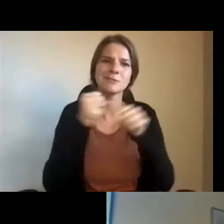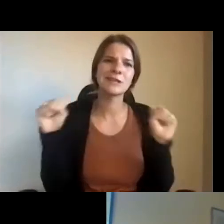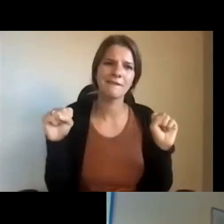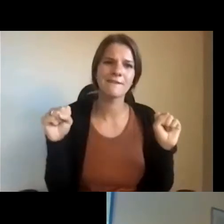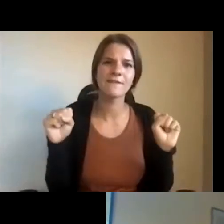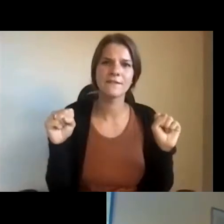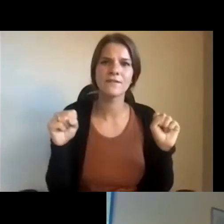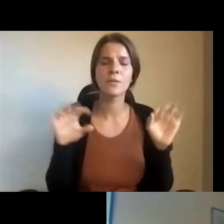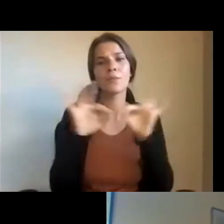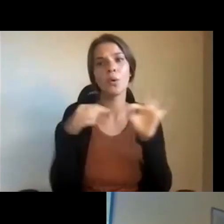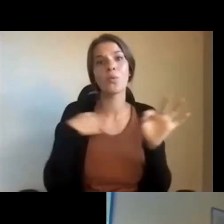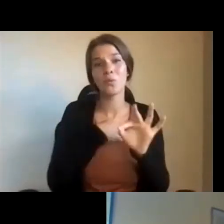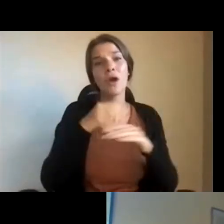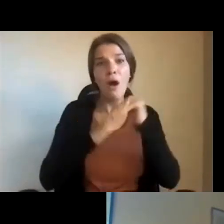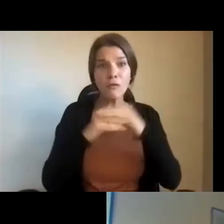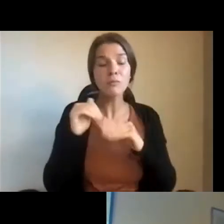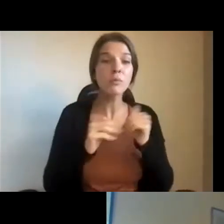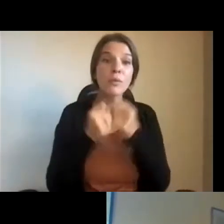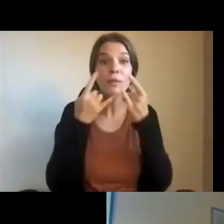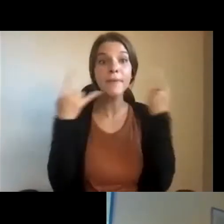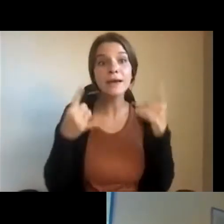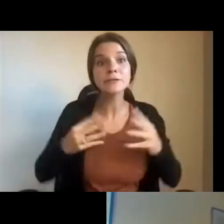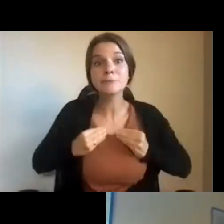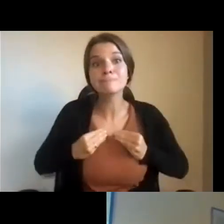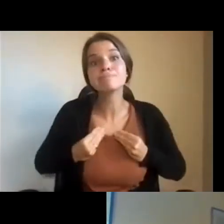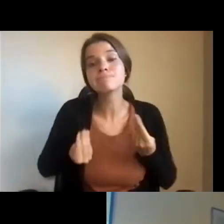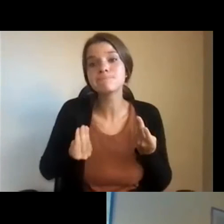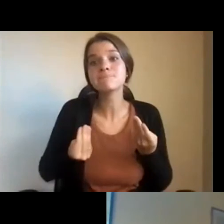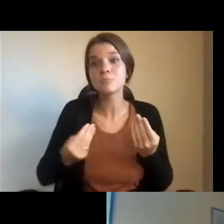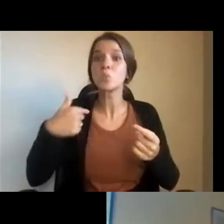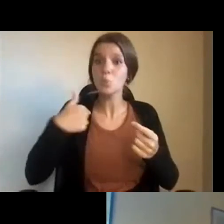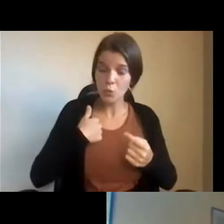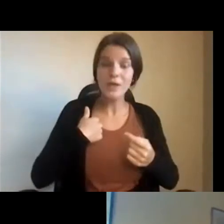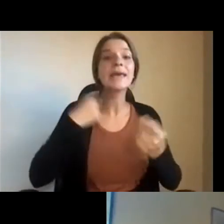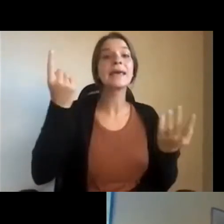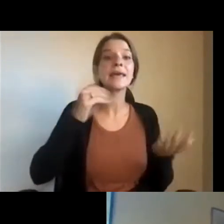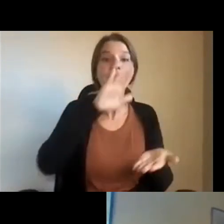be comfortable with a mask. We have decoupled the masking and the social distancing. Because